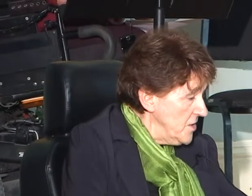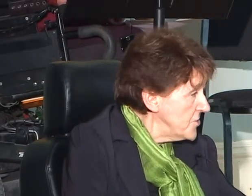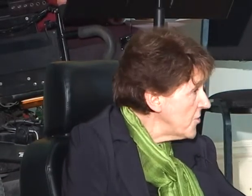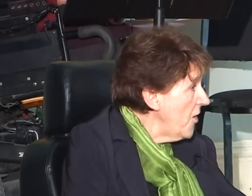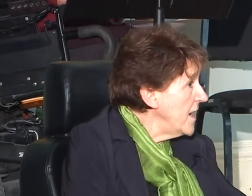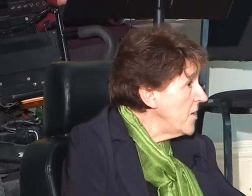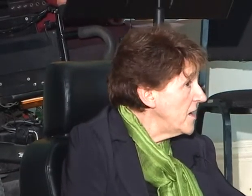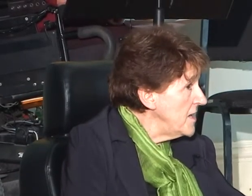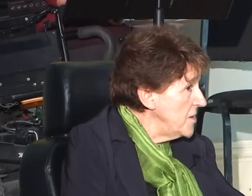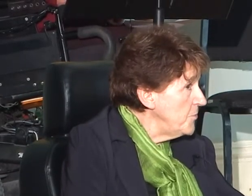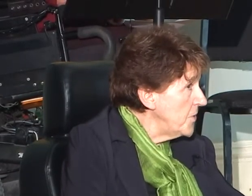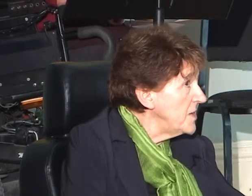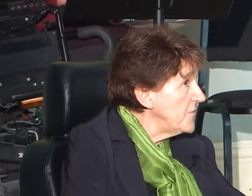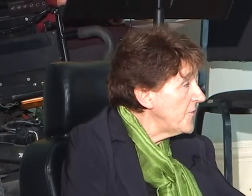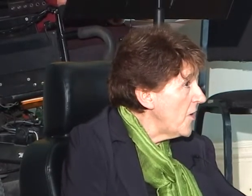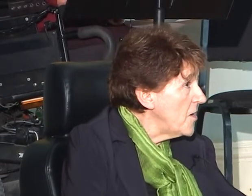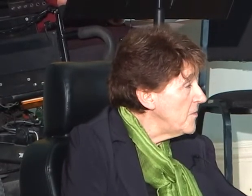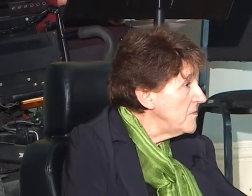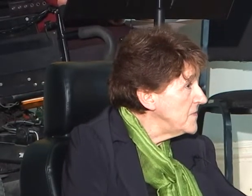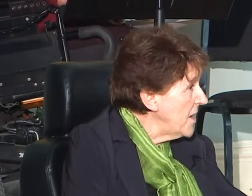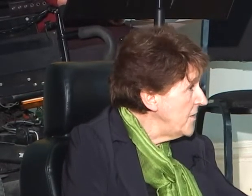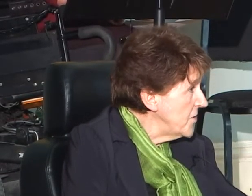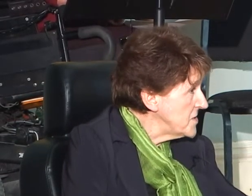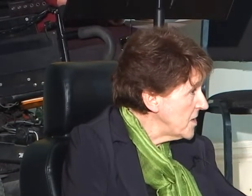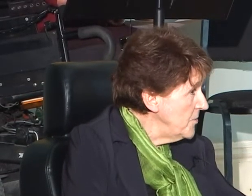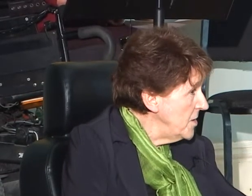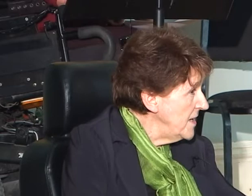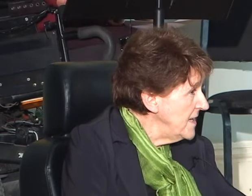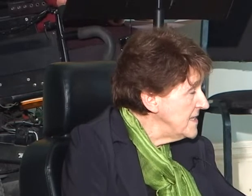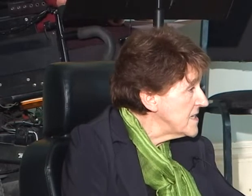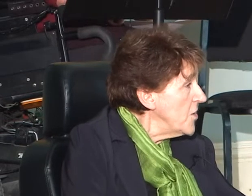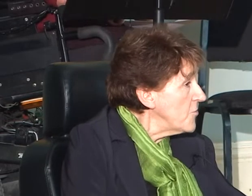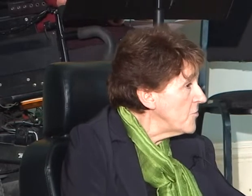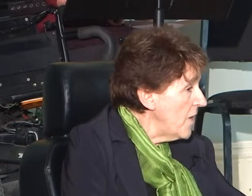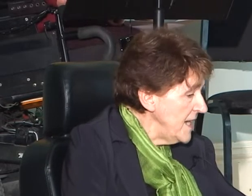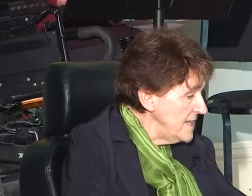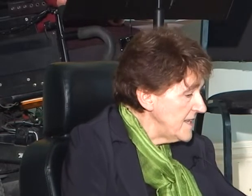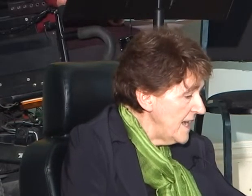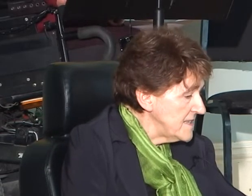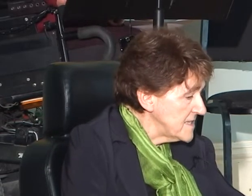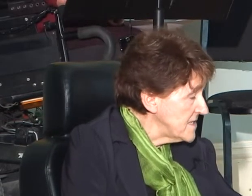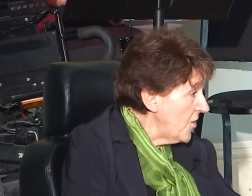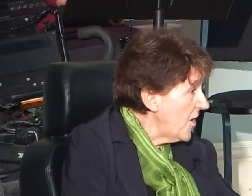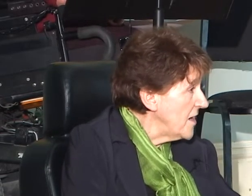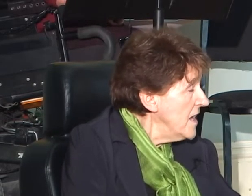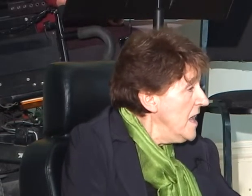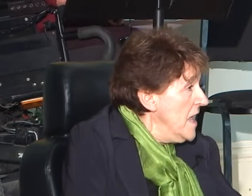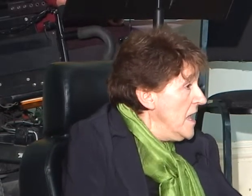drawing on input from diverse communities right at the start.